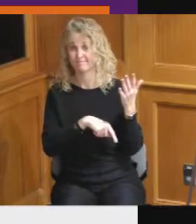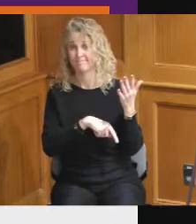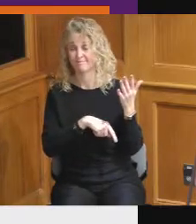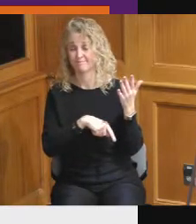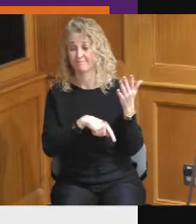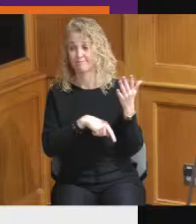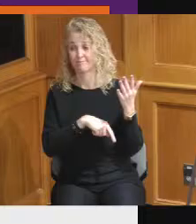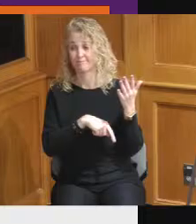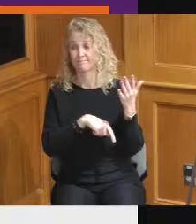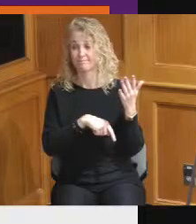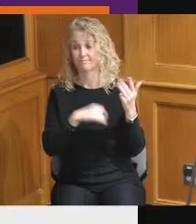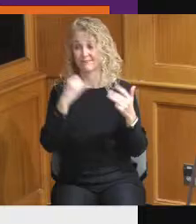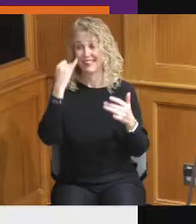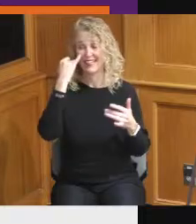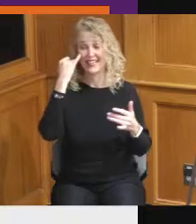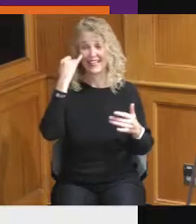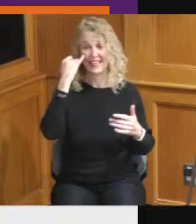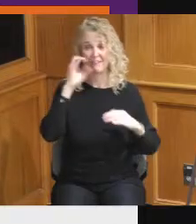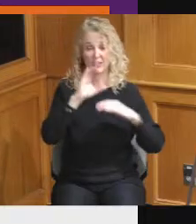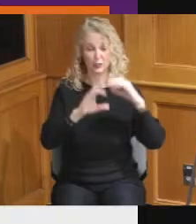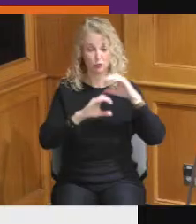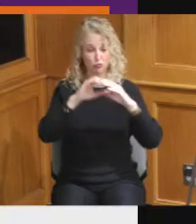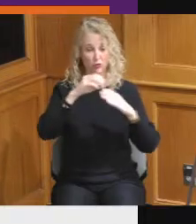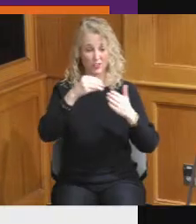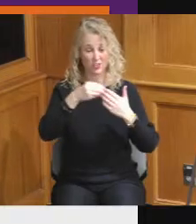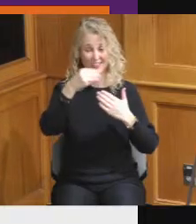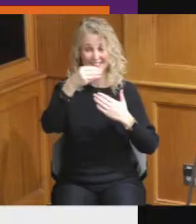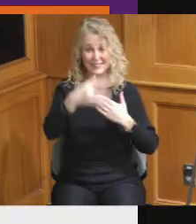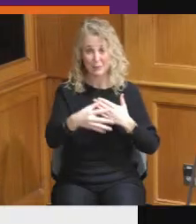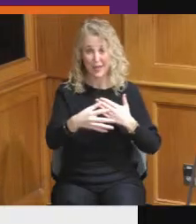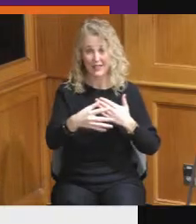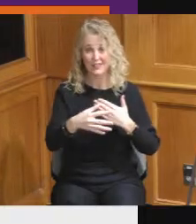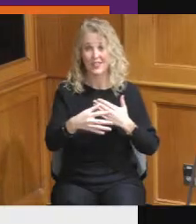filling gaps and caused by Rising construction cost that's pretty much everything we're doing is